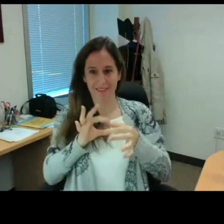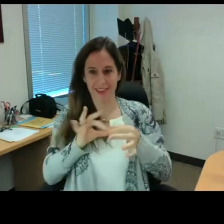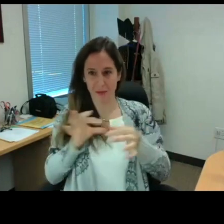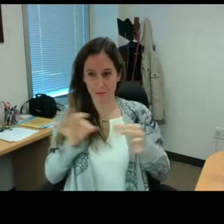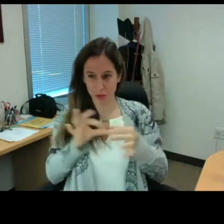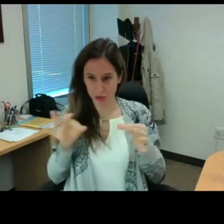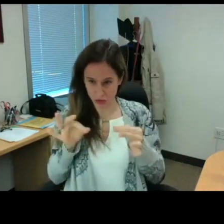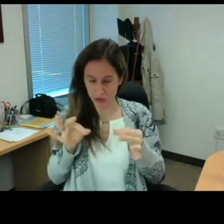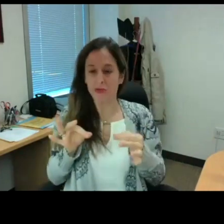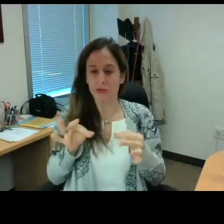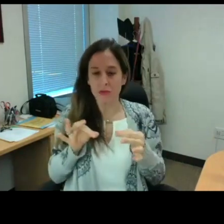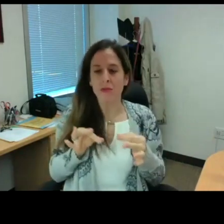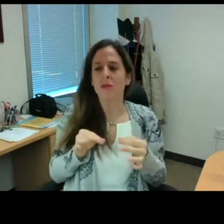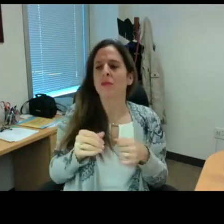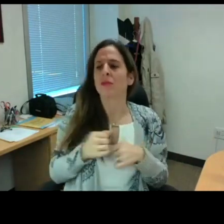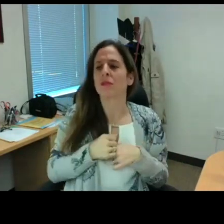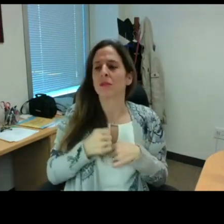have interpreters here today as well as live